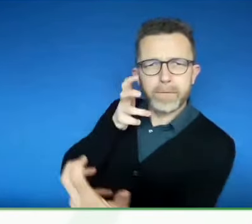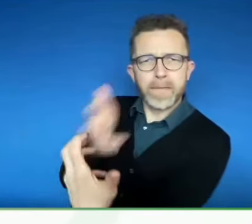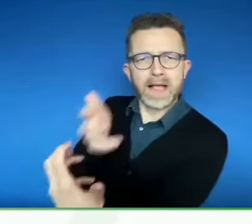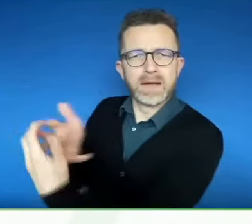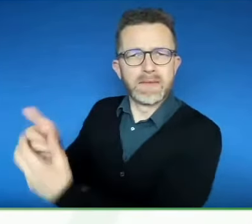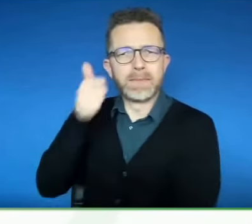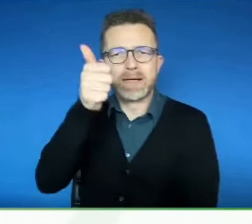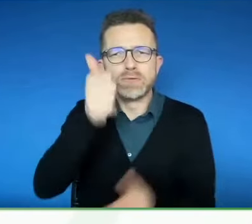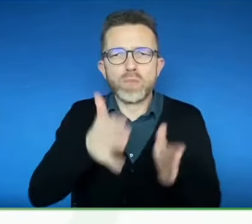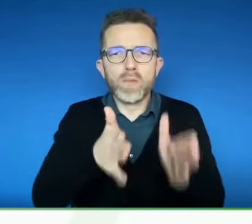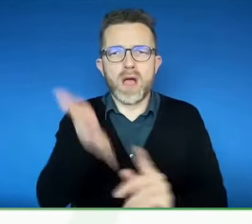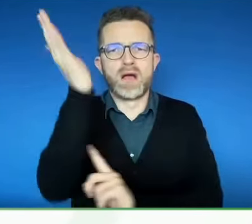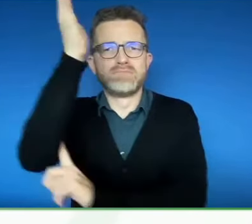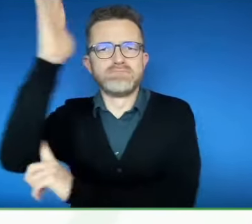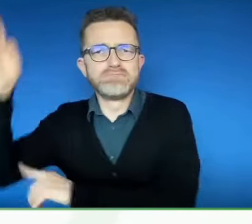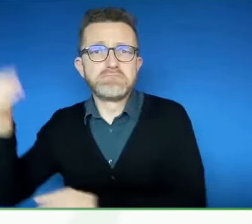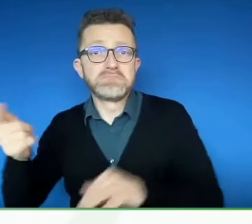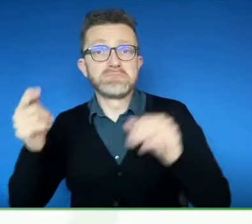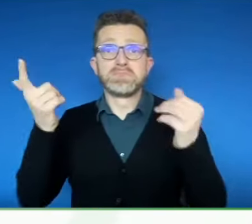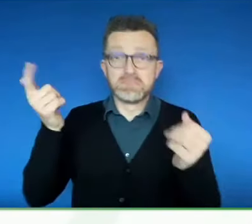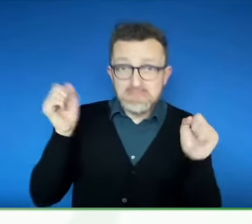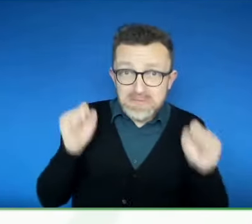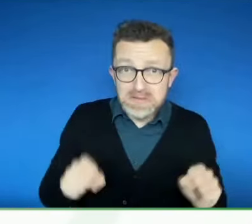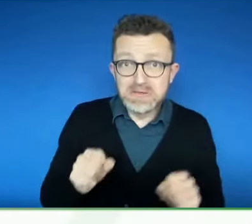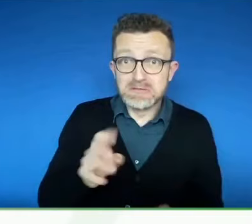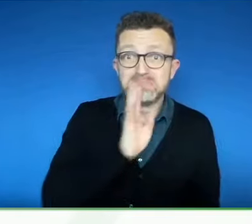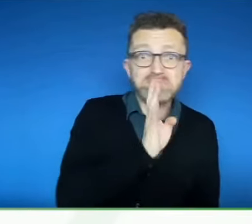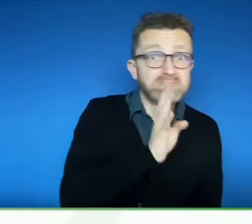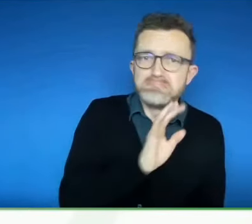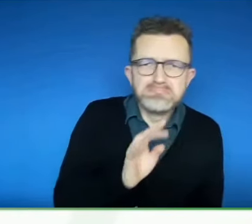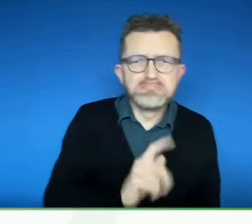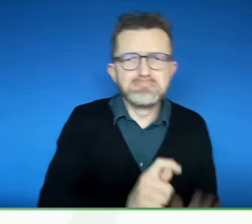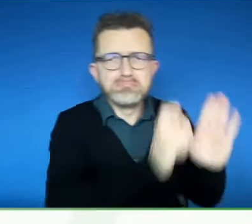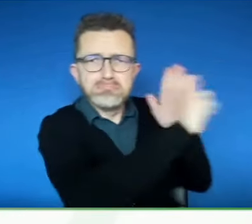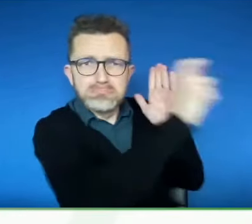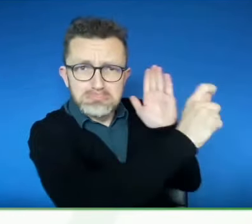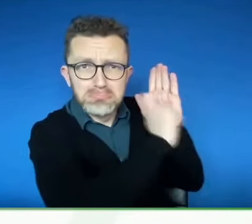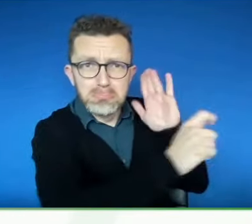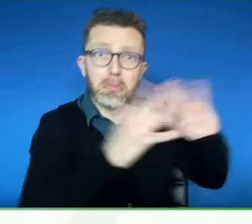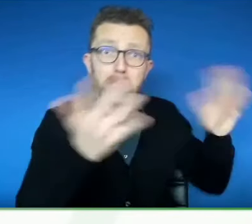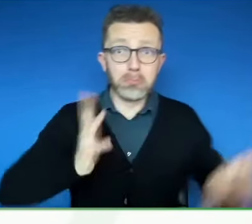disabled young people, delivered by disabled people. They were highly experiential and young people said they preferred